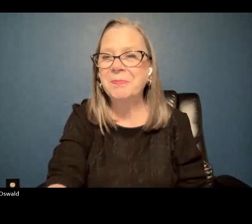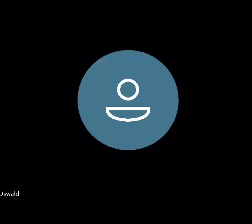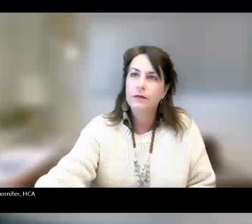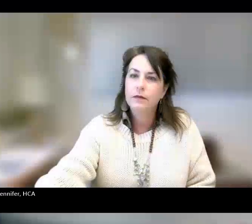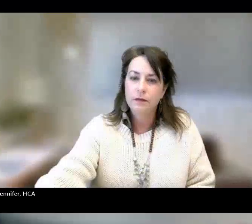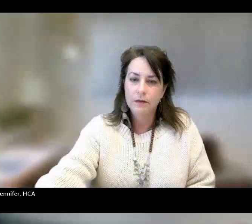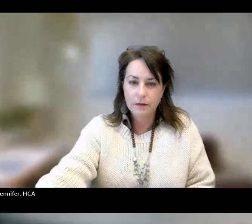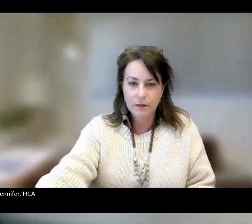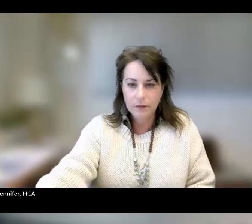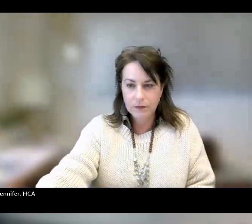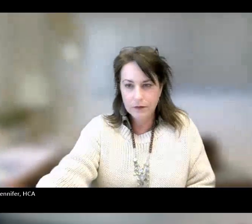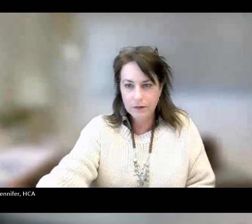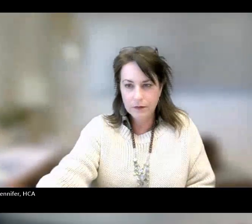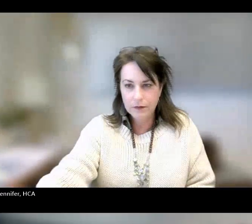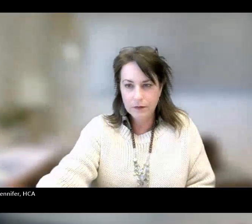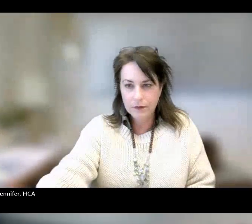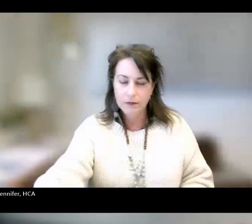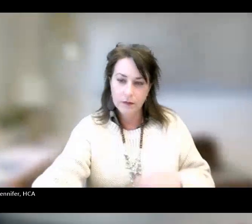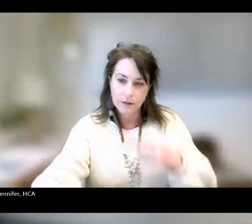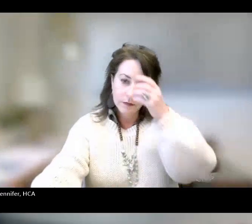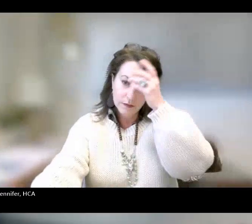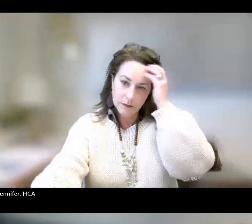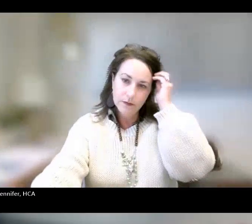This is Tina White in West Virginia. If I could ask a quick question.